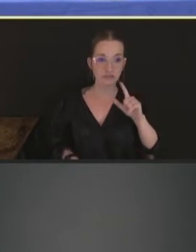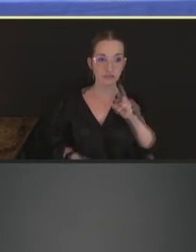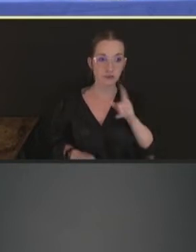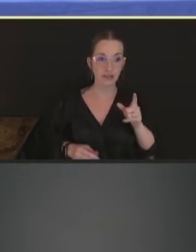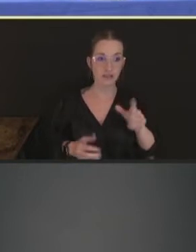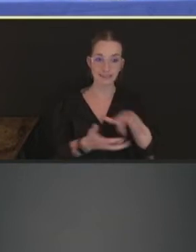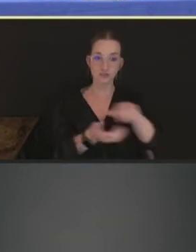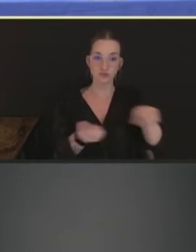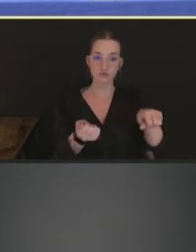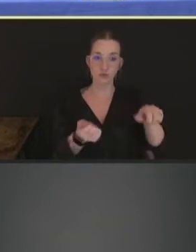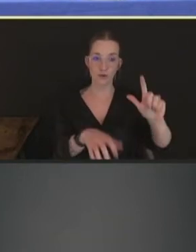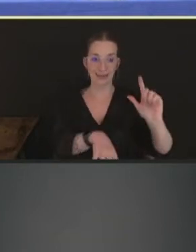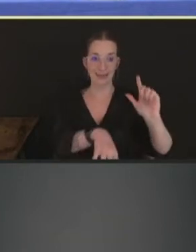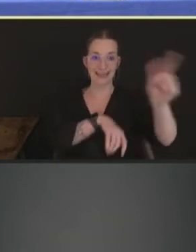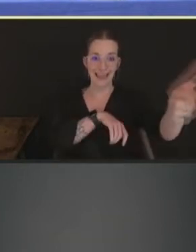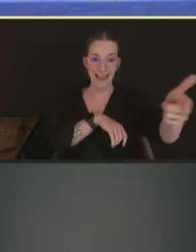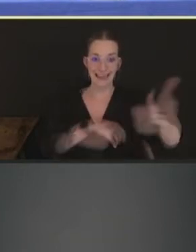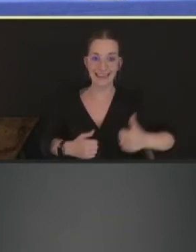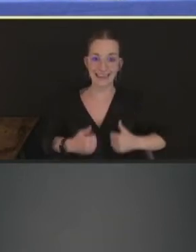in life with this activation.